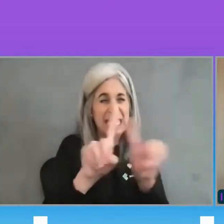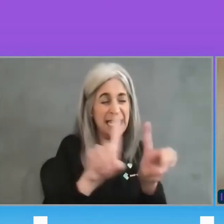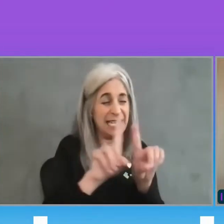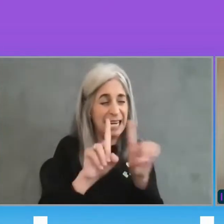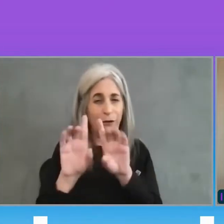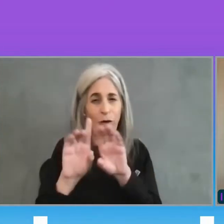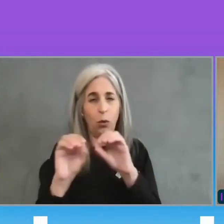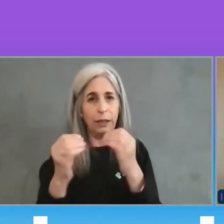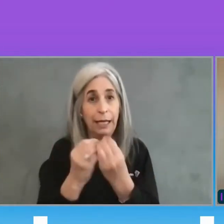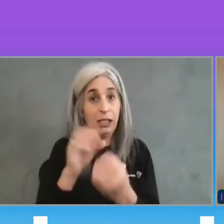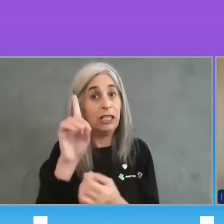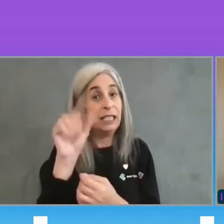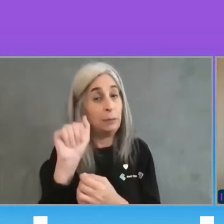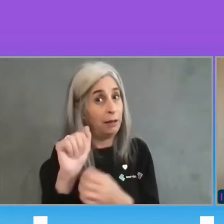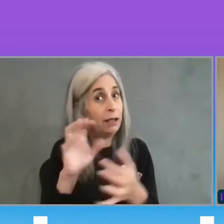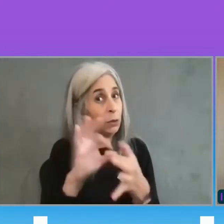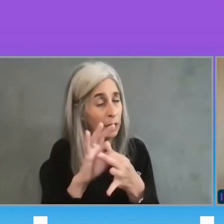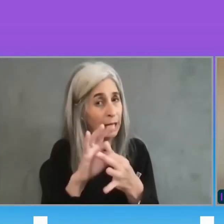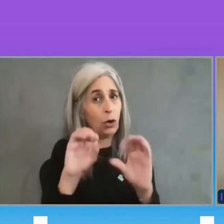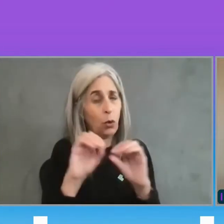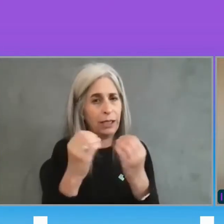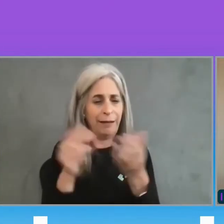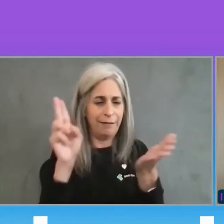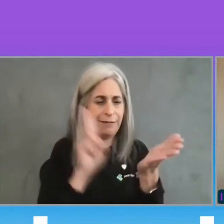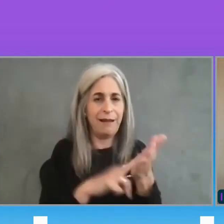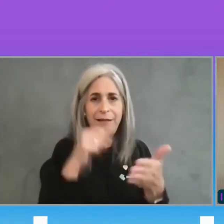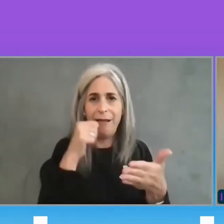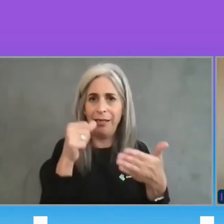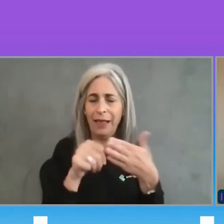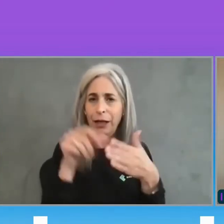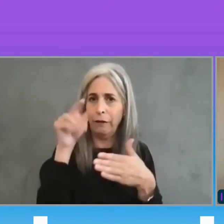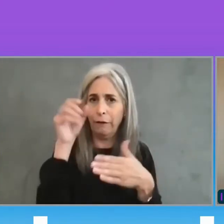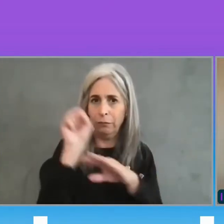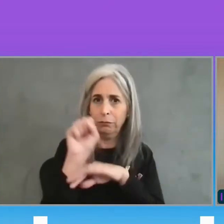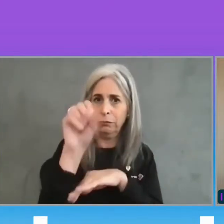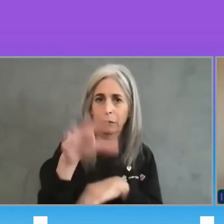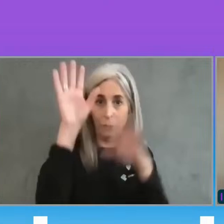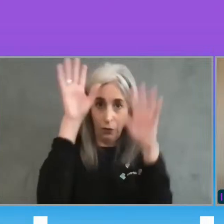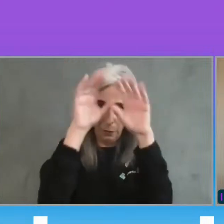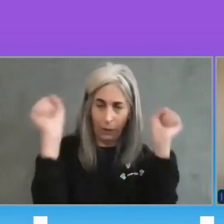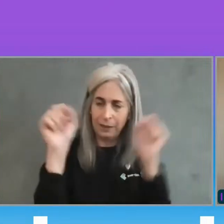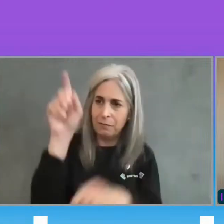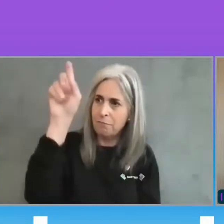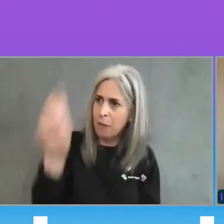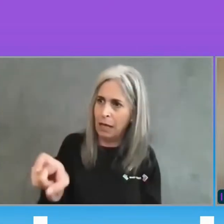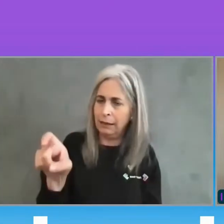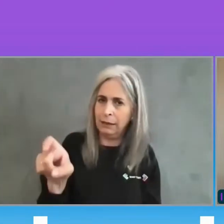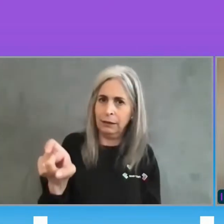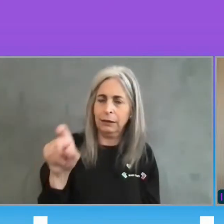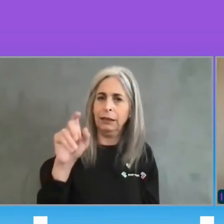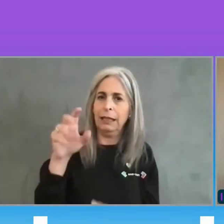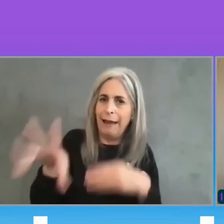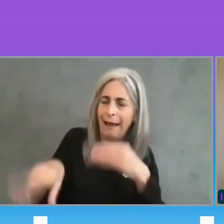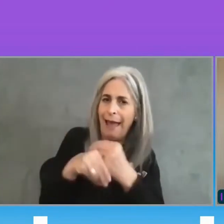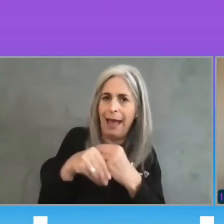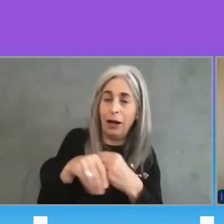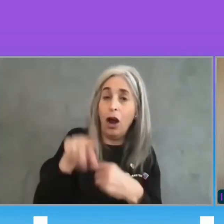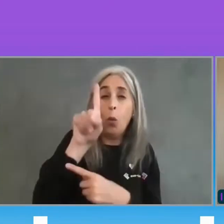Disability organizations signed a letter to the president